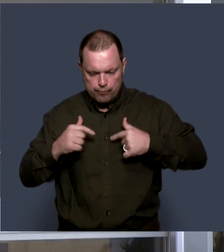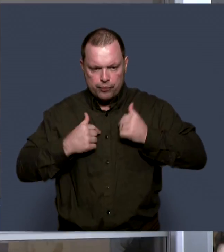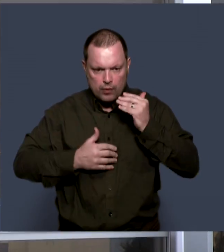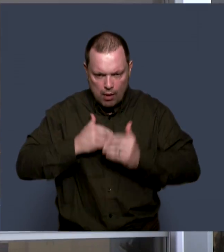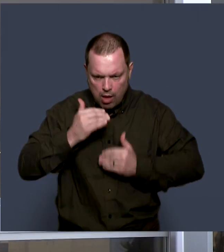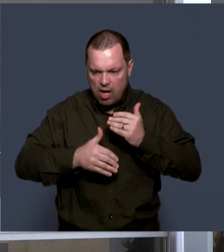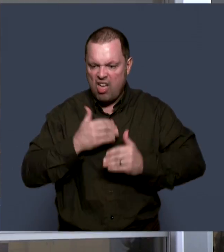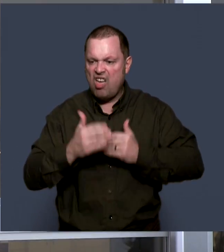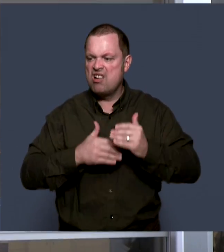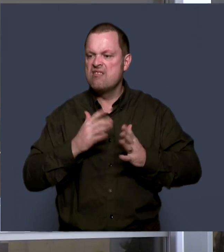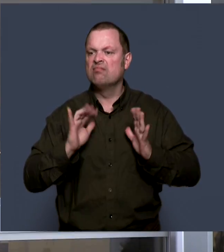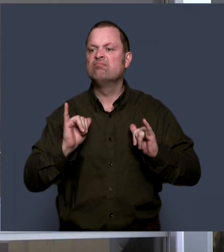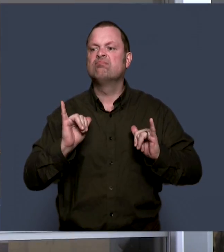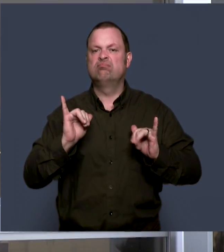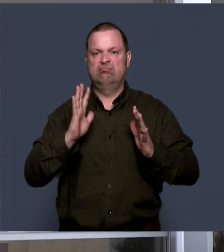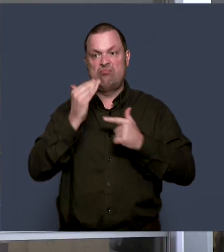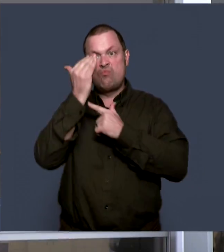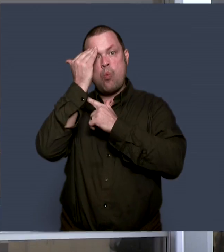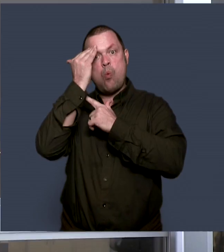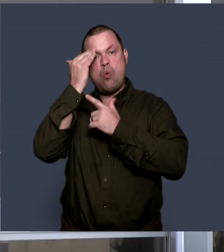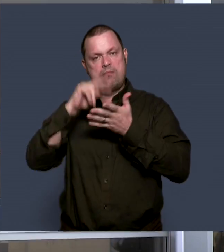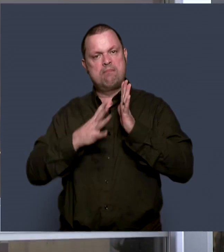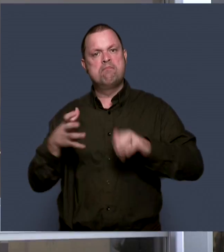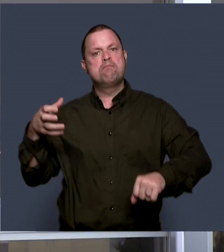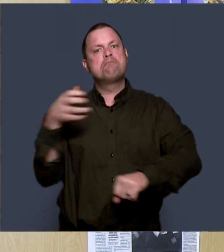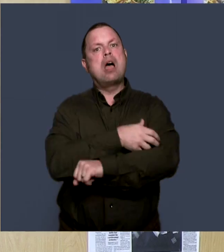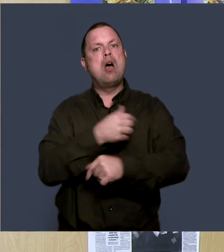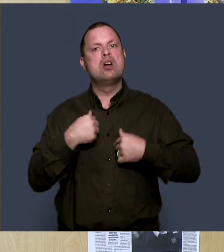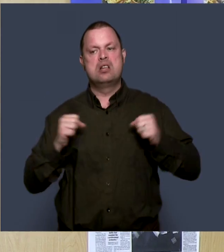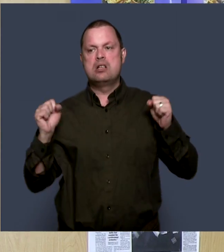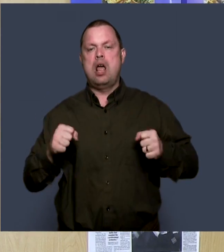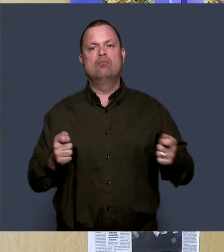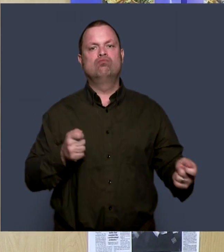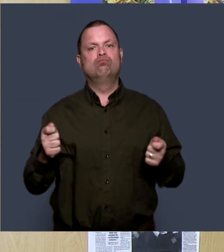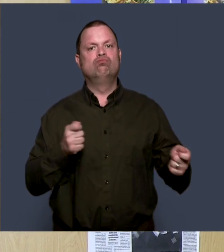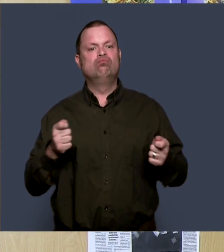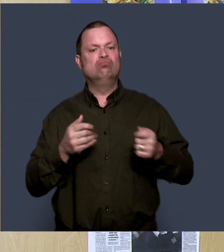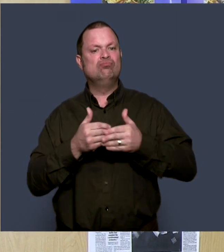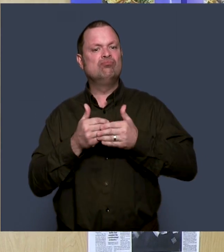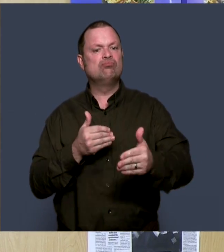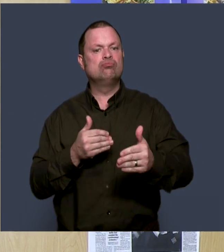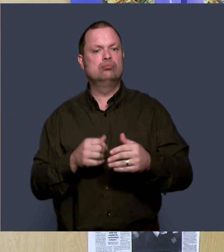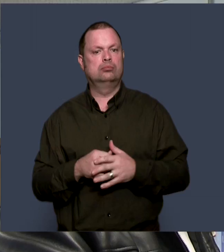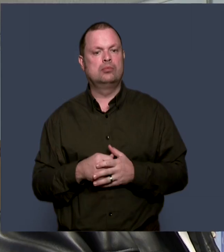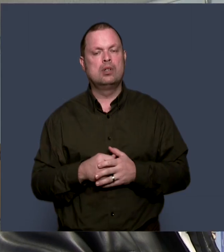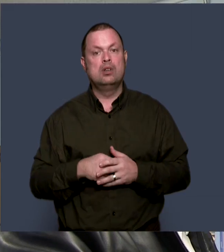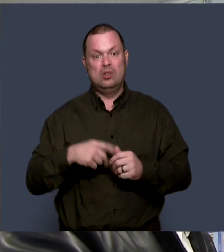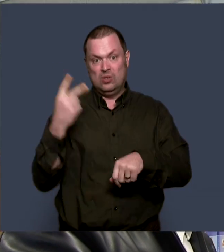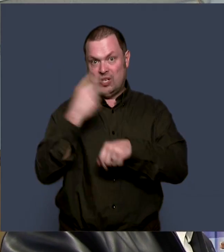and empowering myself to kind of take back my own wellness. [Dawna] Since completing the two day program